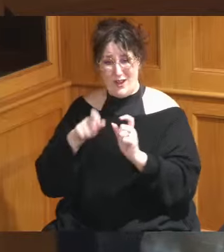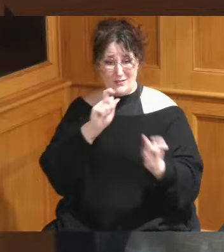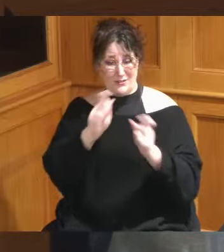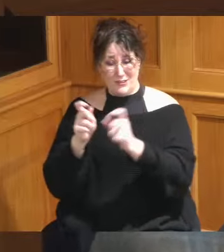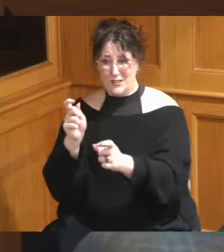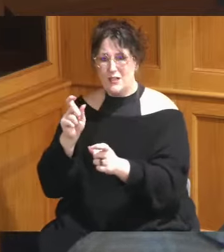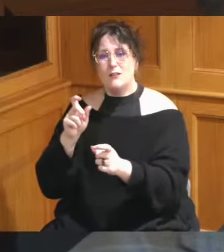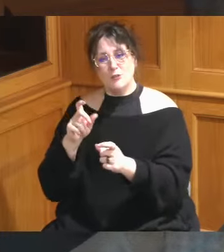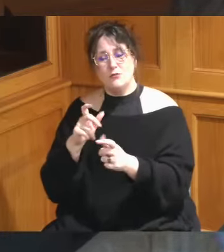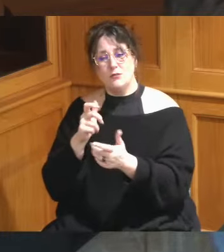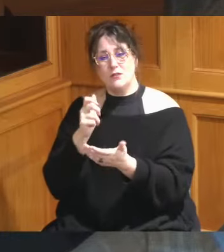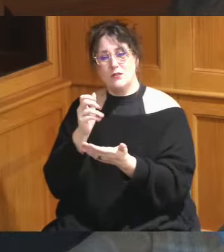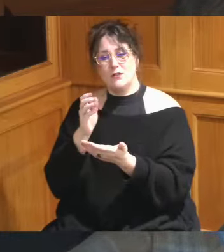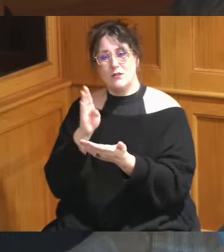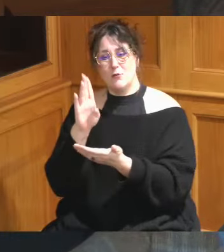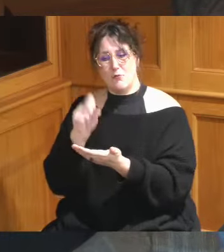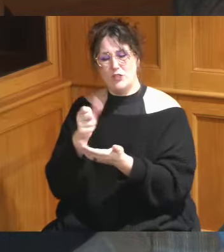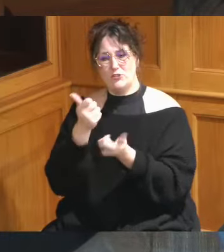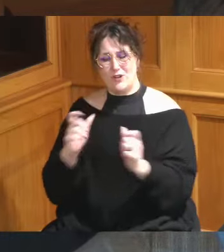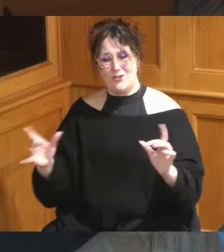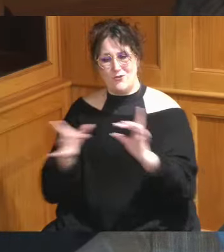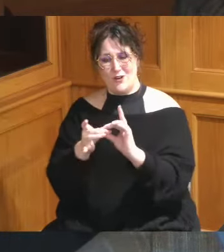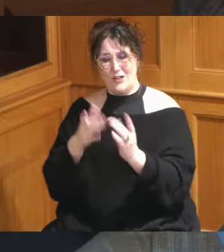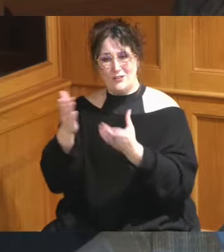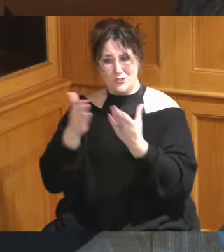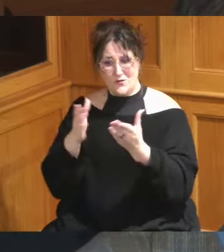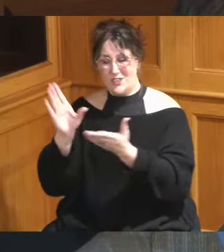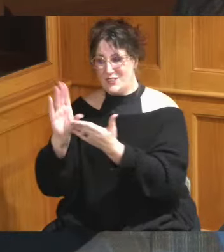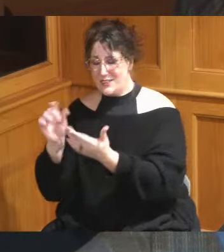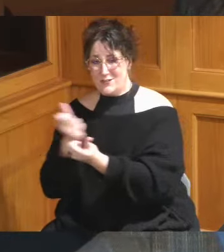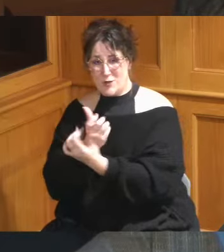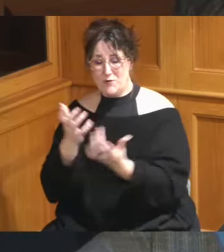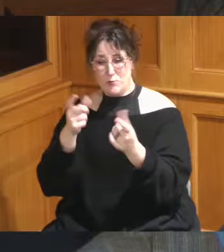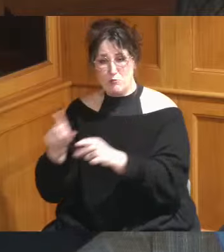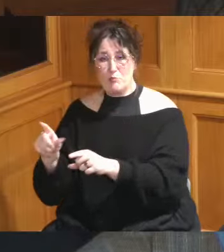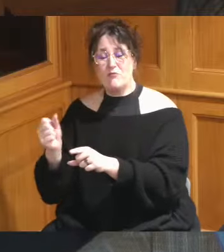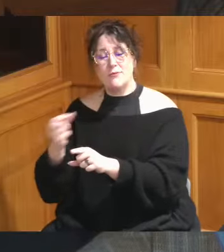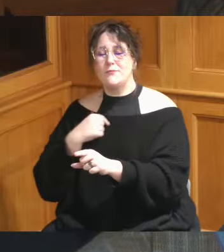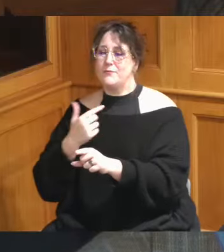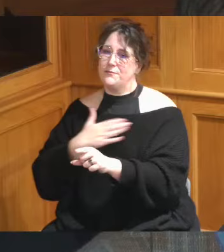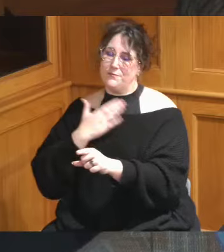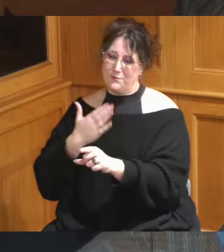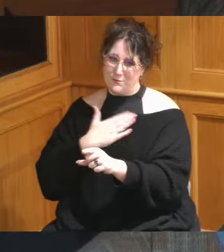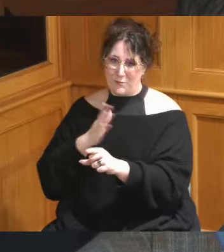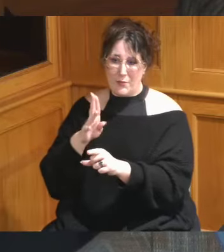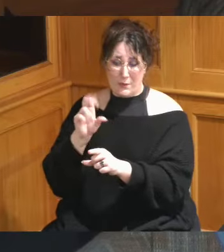is trying to do to connect you to the services and the discounts. So I'm happy that the bus is